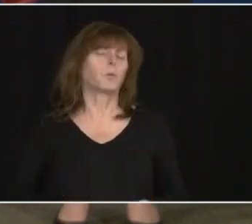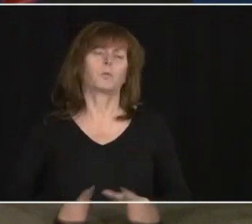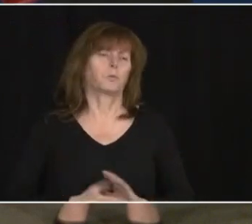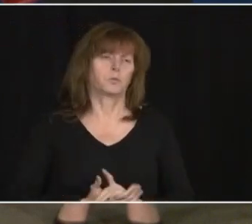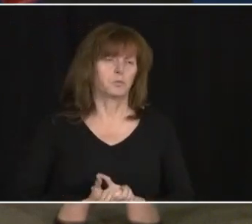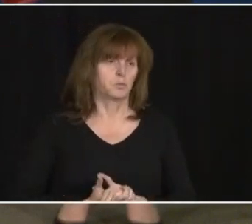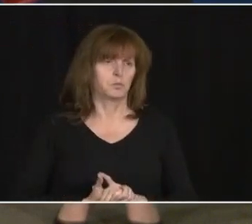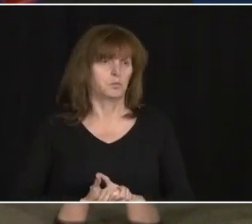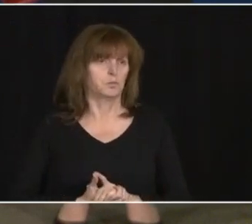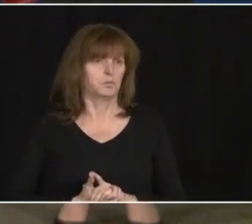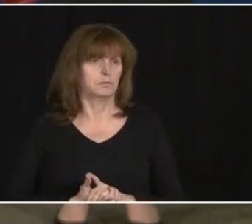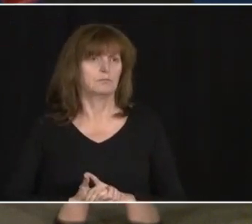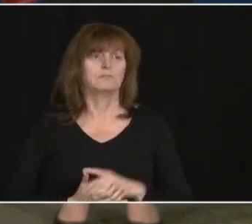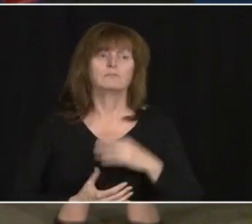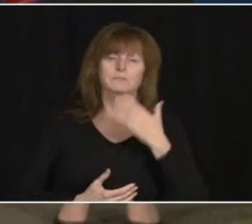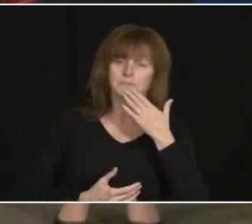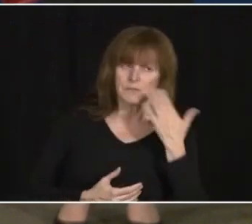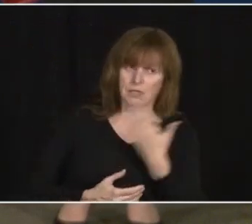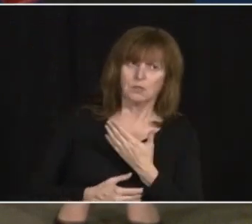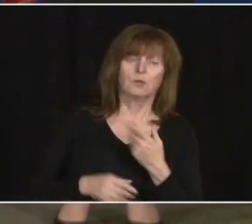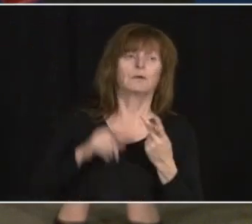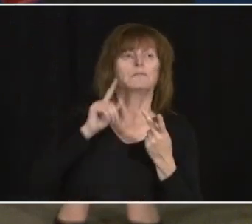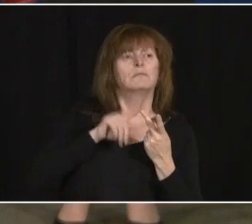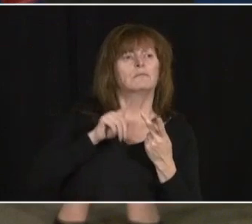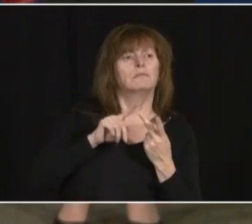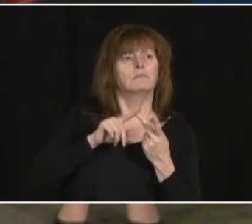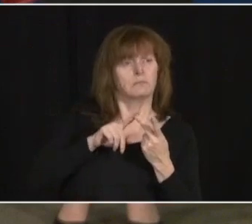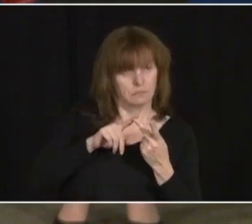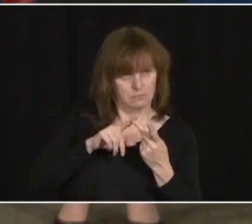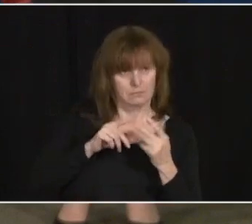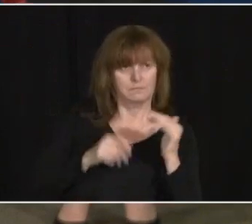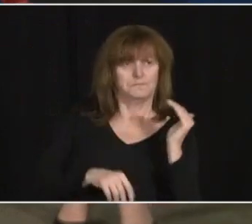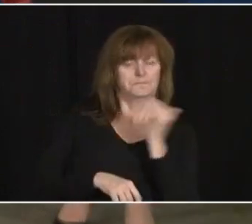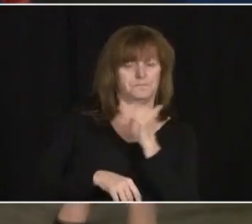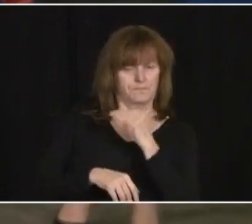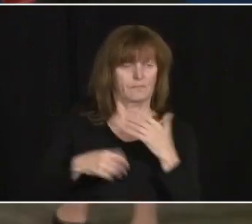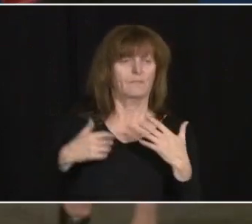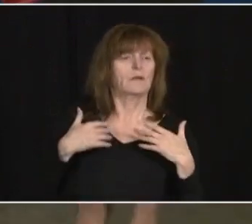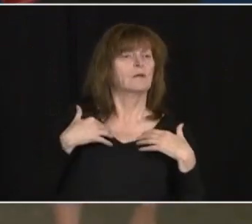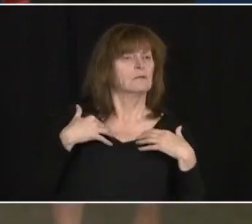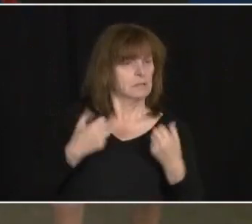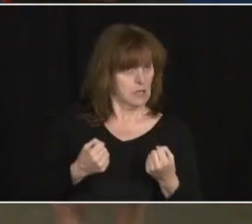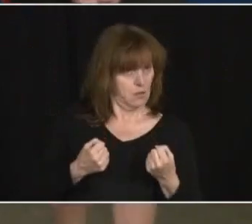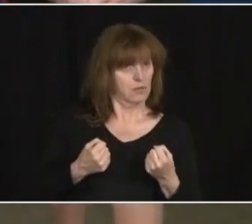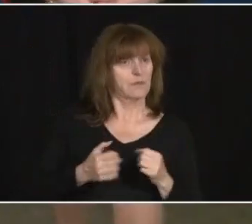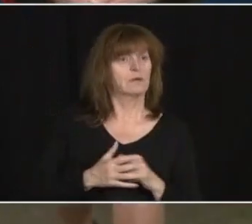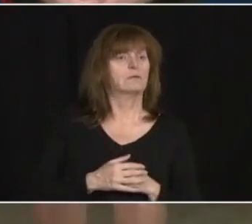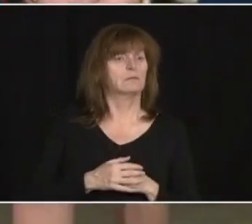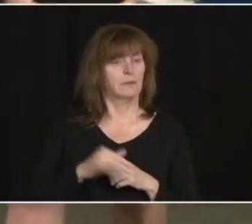And a question for minister Elliott. Just about testing. We are hearing over and over again